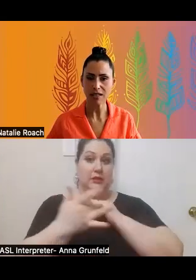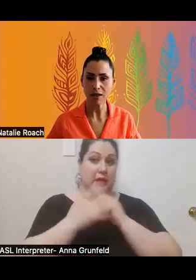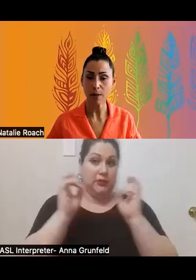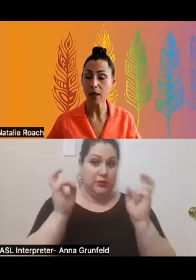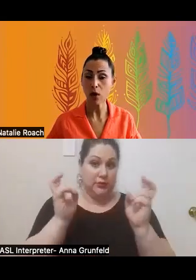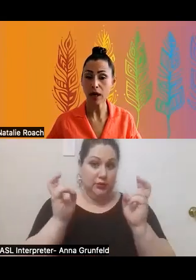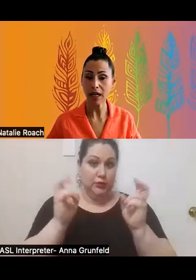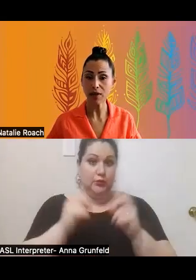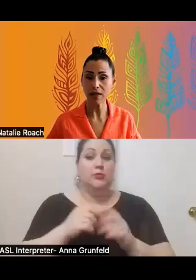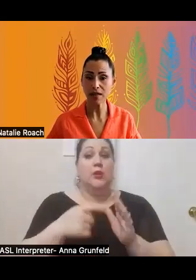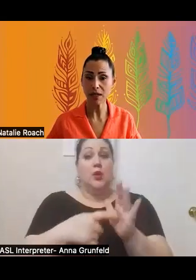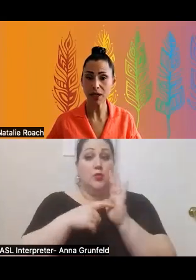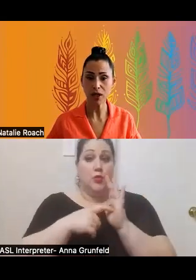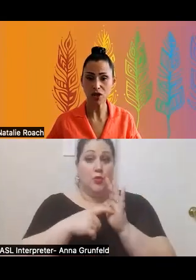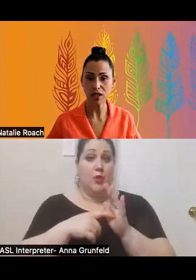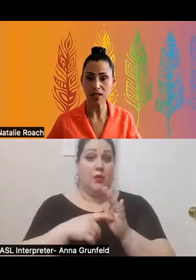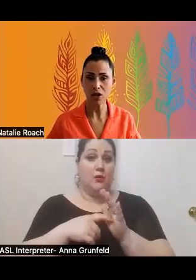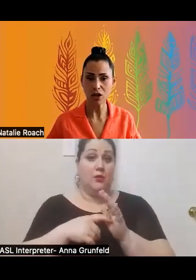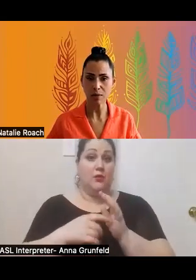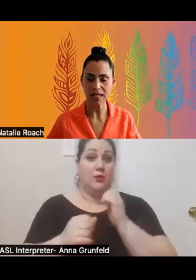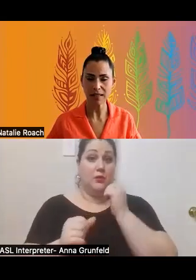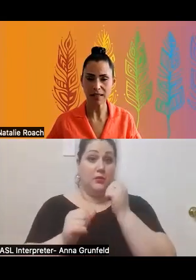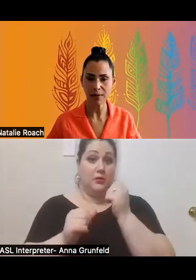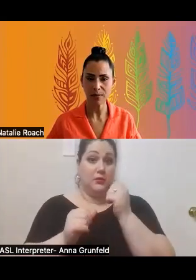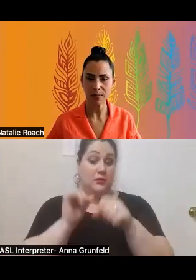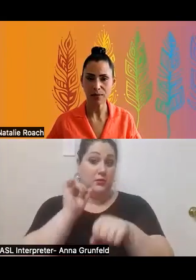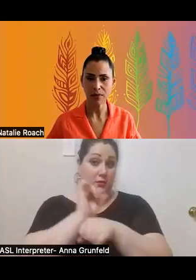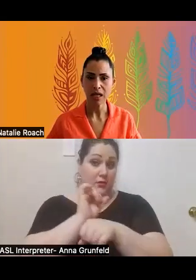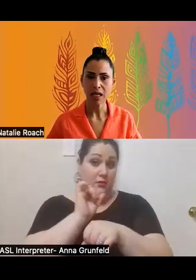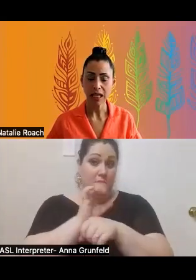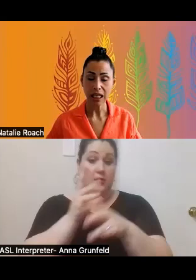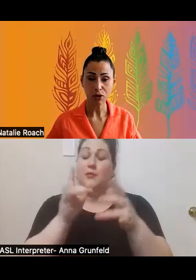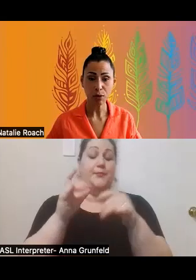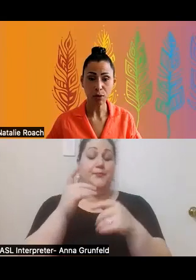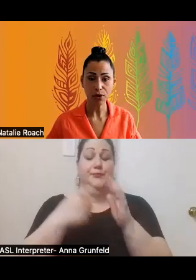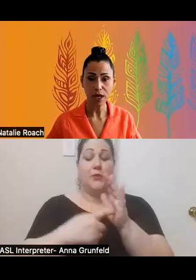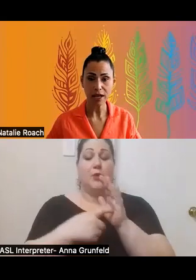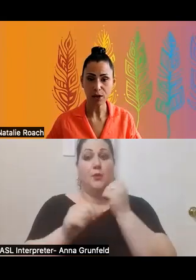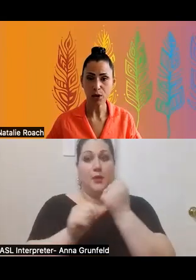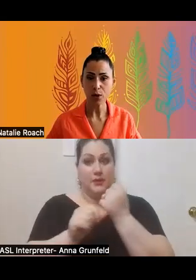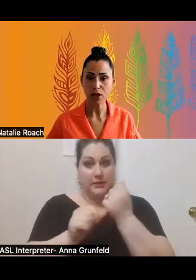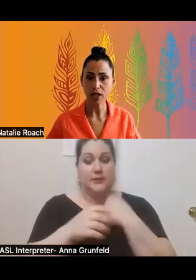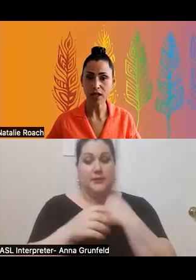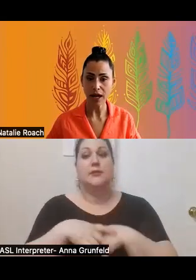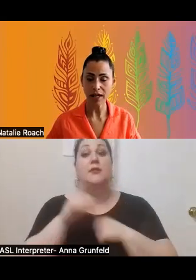You are able to submit questions anonymously. If you prefer to ask your question live,